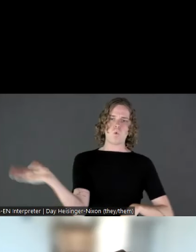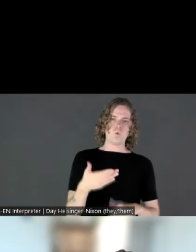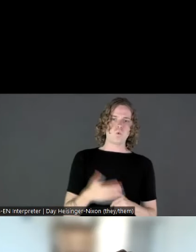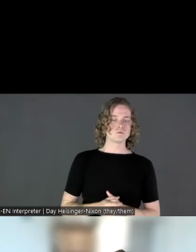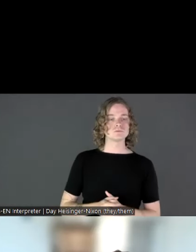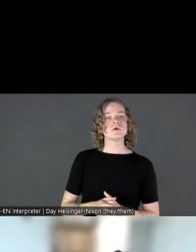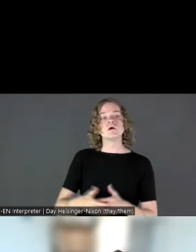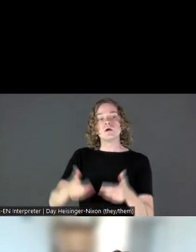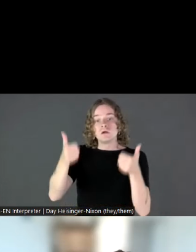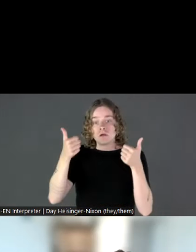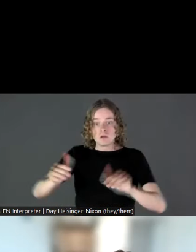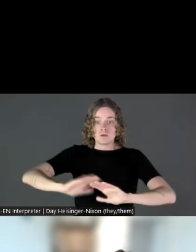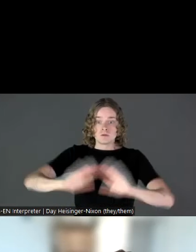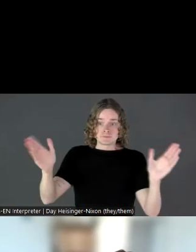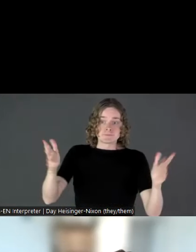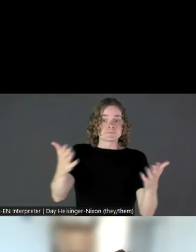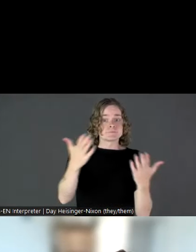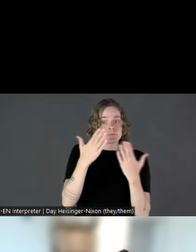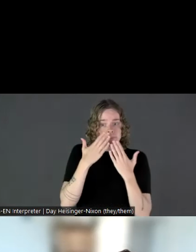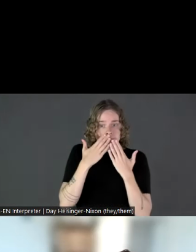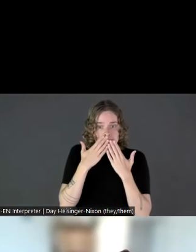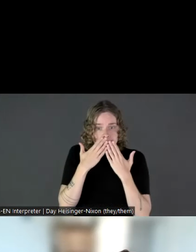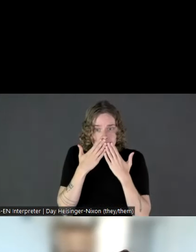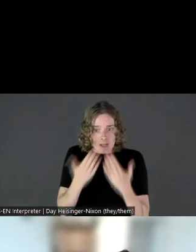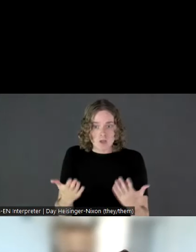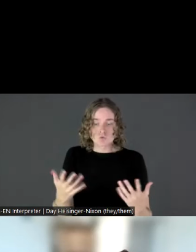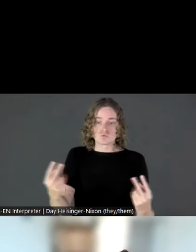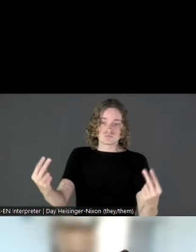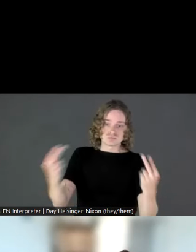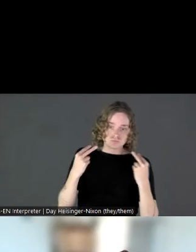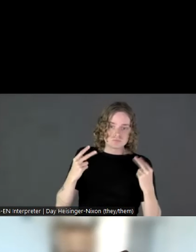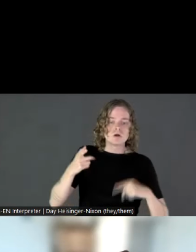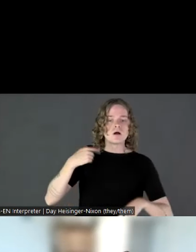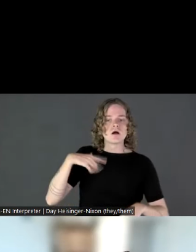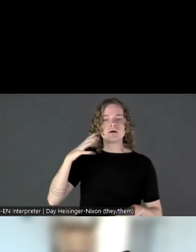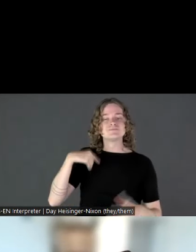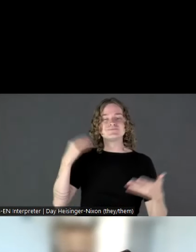I will share links in the chat and encourage everybody to have a look. And please feel free